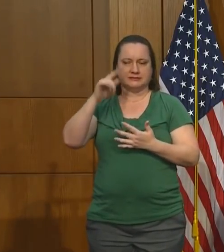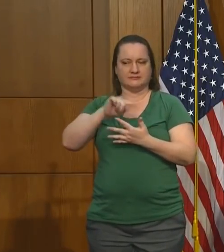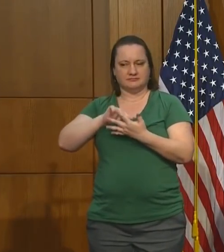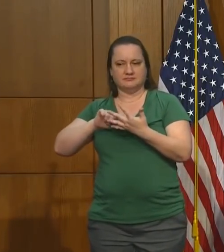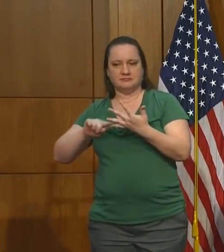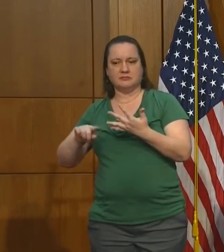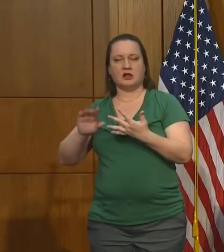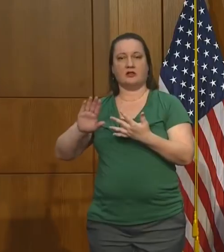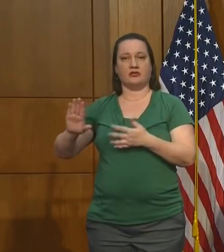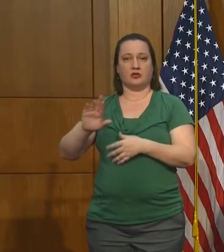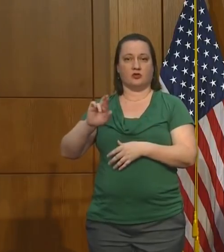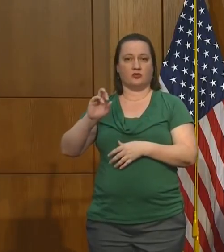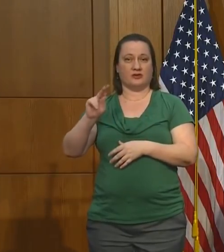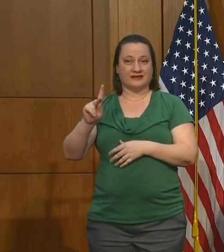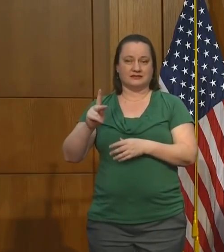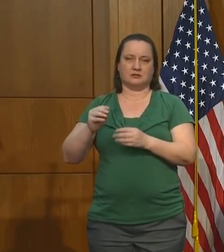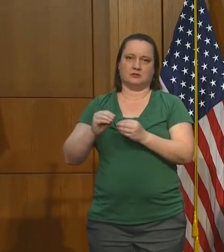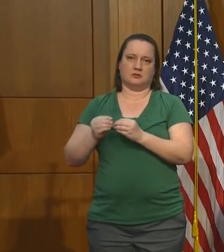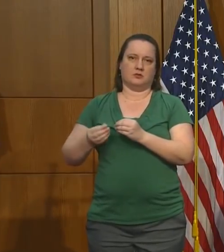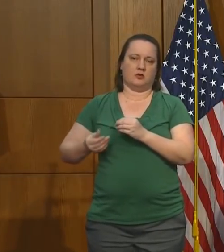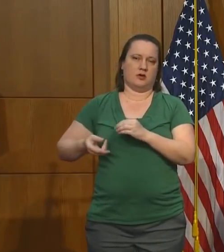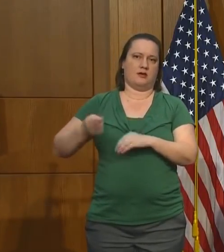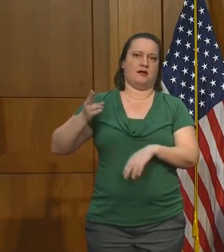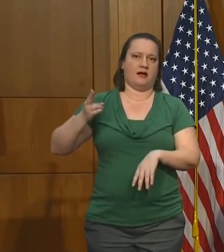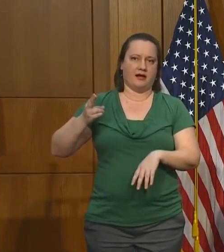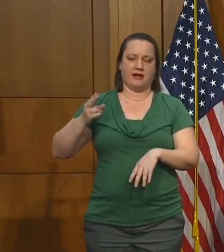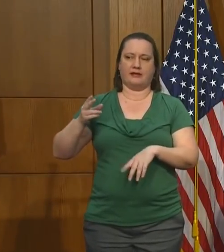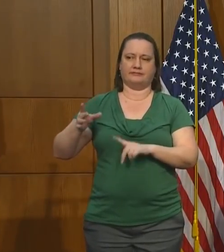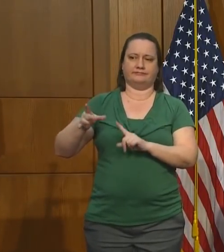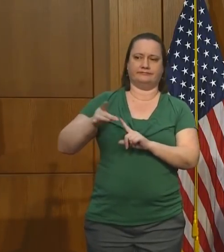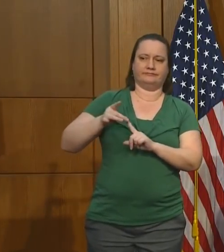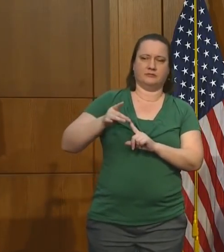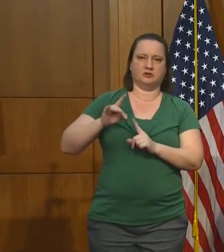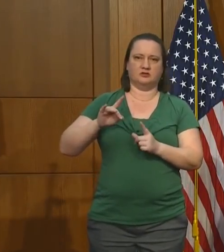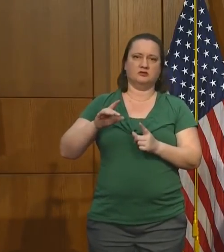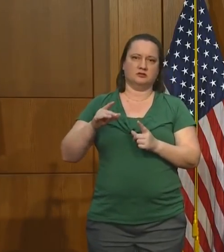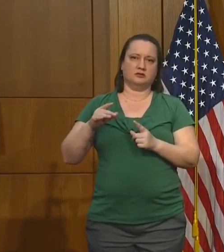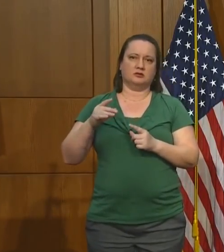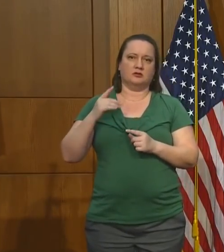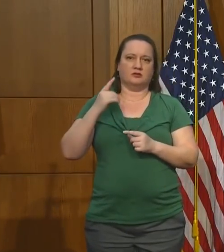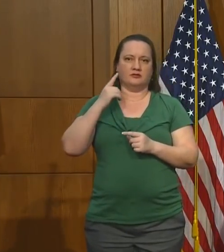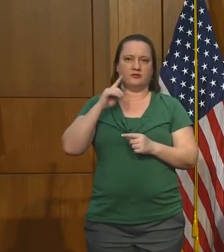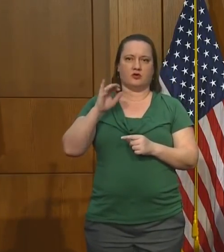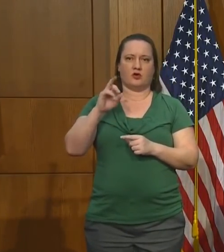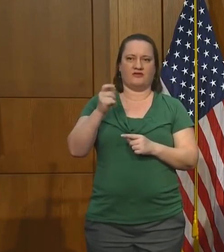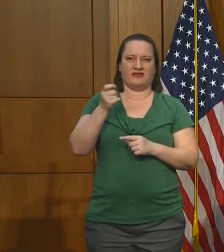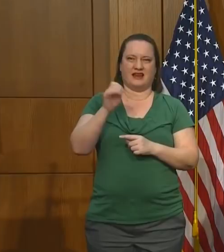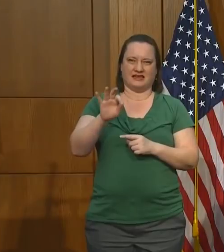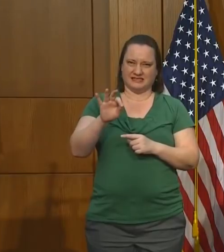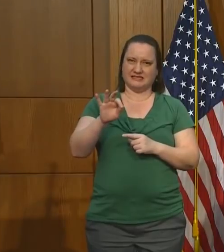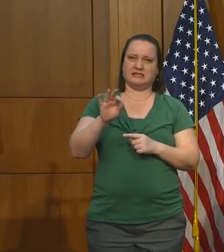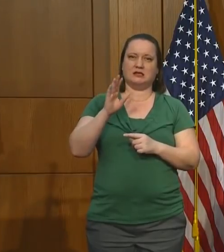HEART CONDITIONS ARE ARE AT INCREASED RISK- AND HAVE POOR OUTCOMES IF THEY CONTRACT TO-